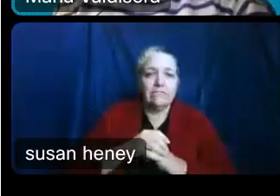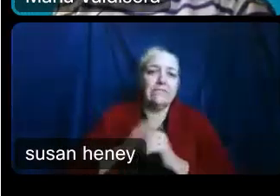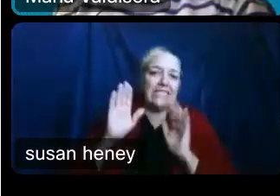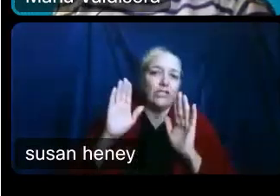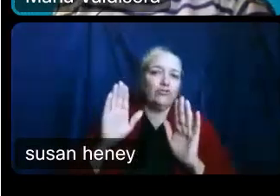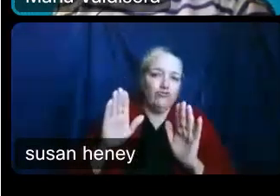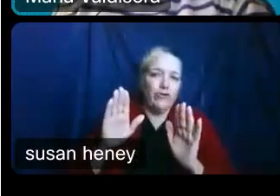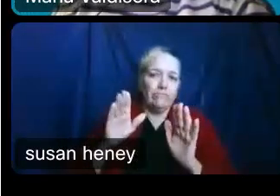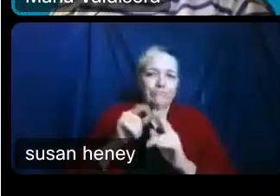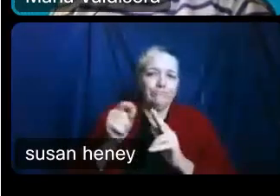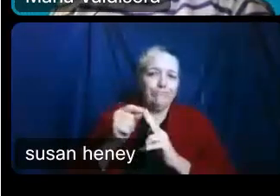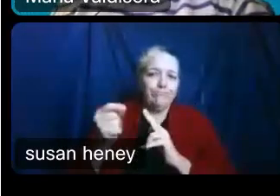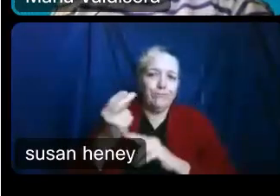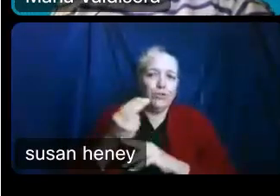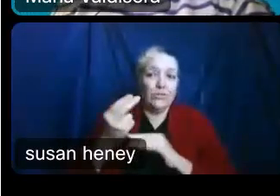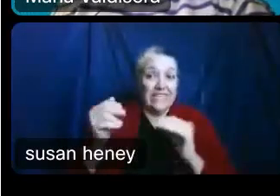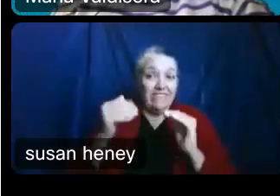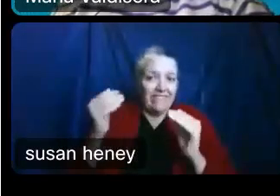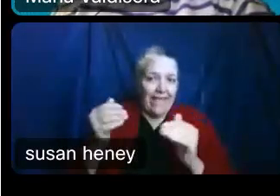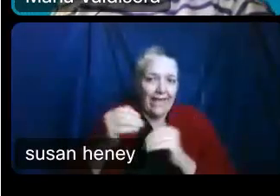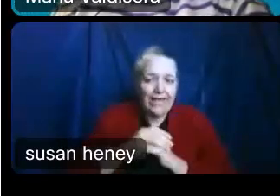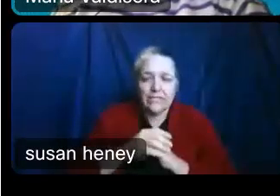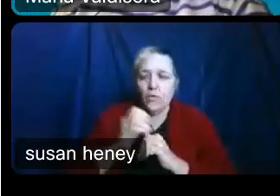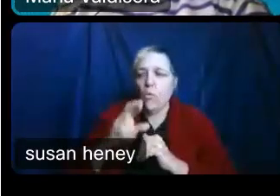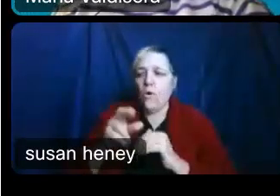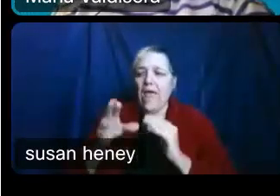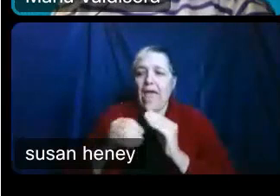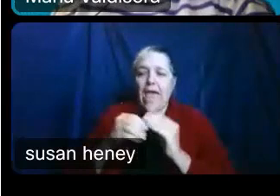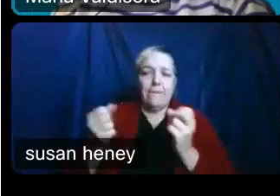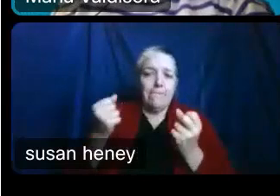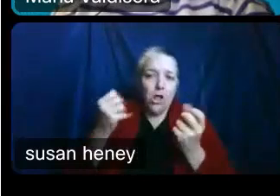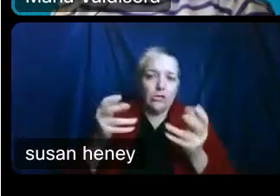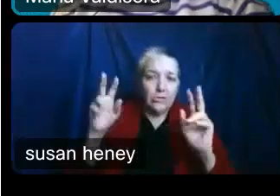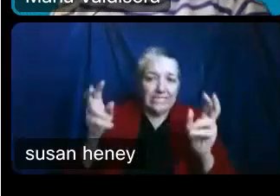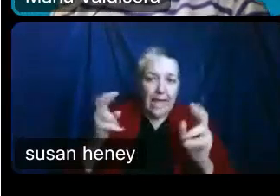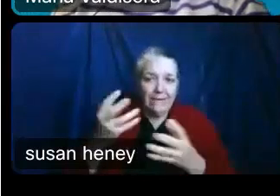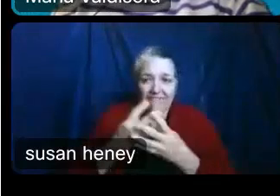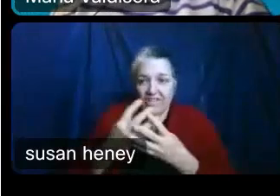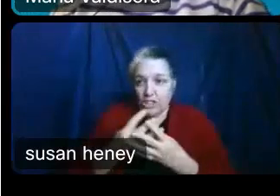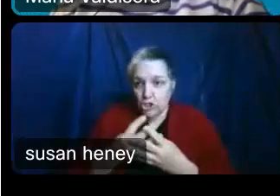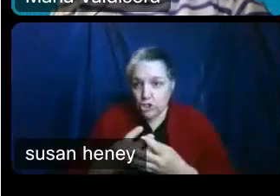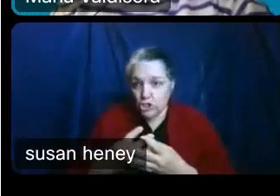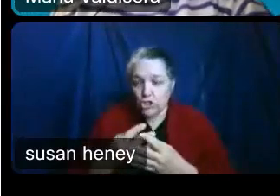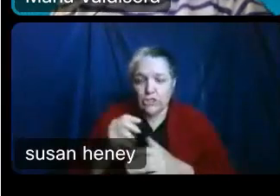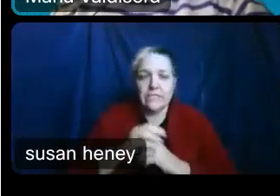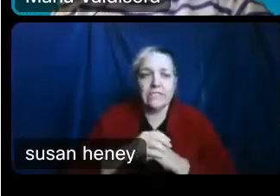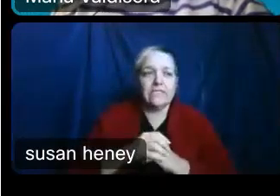the advanced search. If you also want to add multiple topic filters and specify the survey